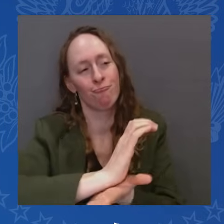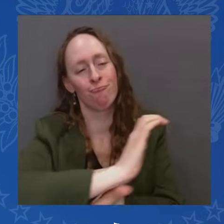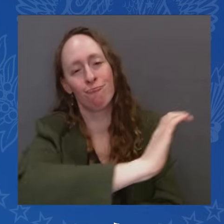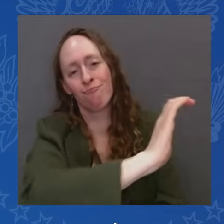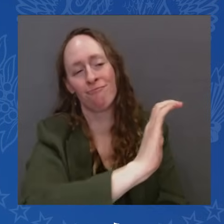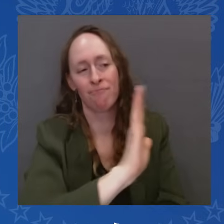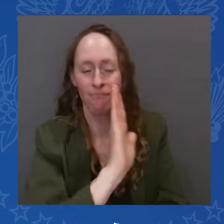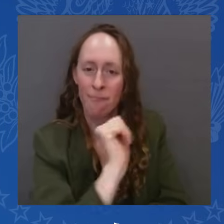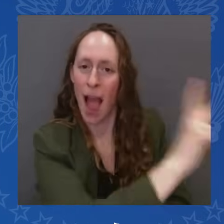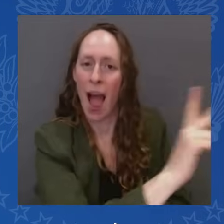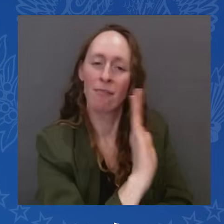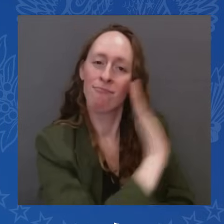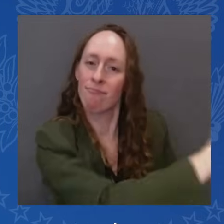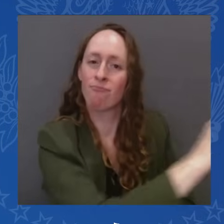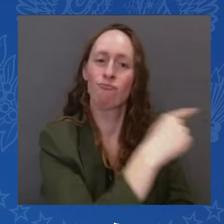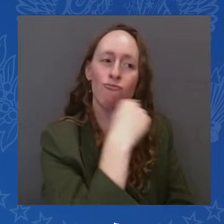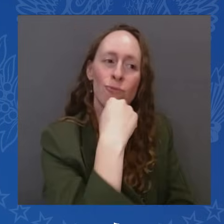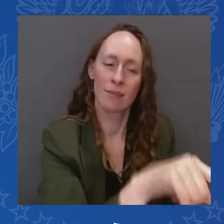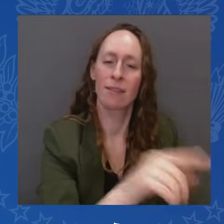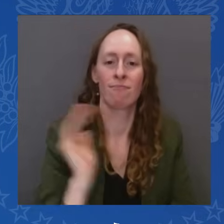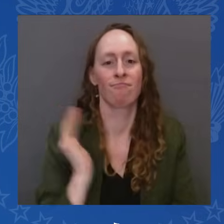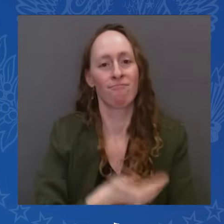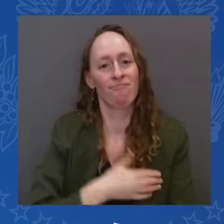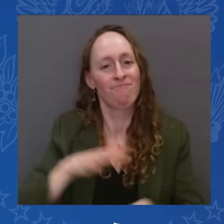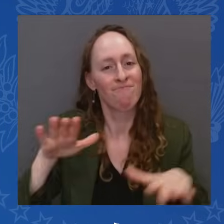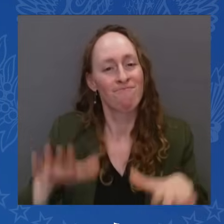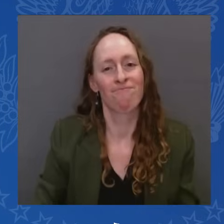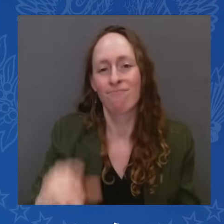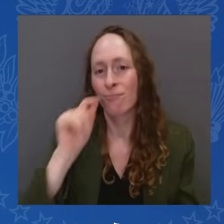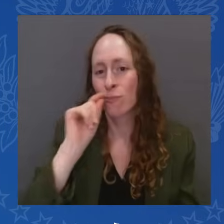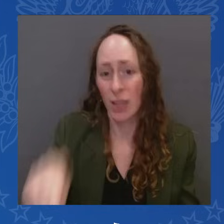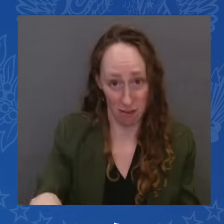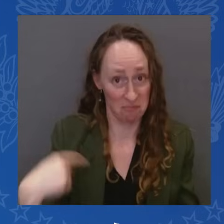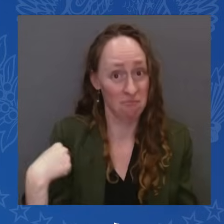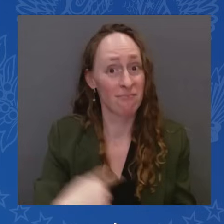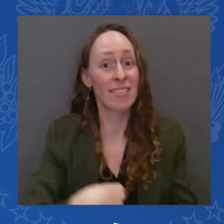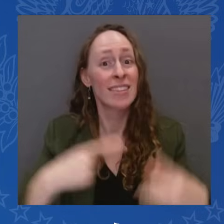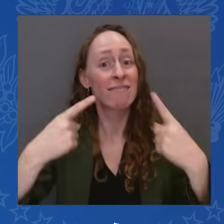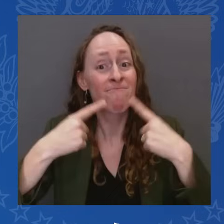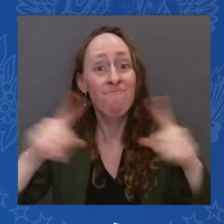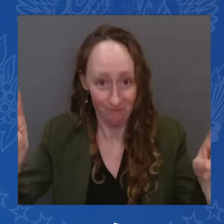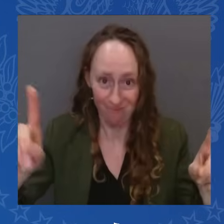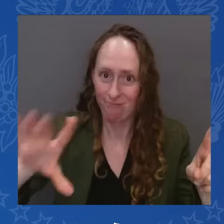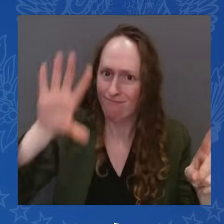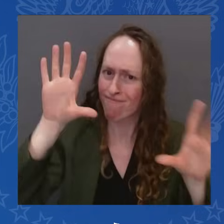We aim to win the air battle, crushing Russian air dominance.